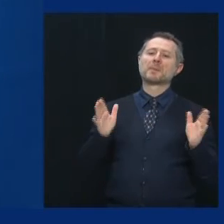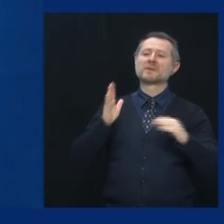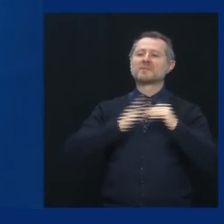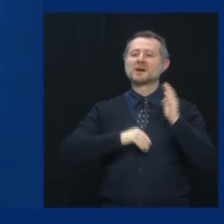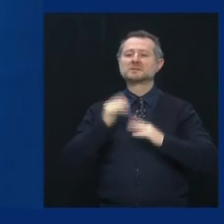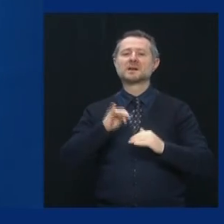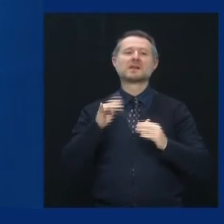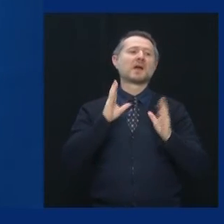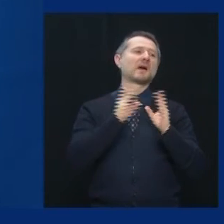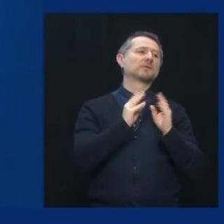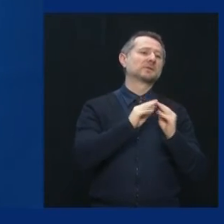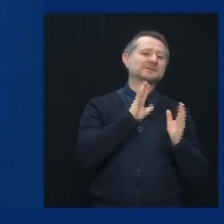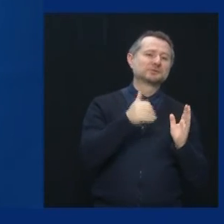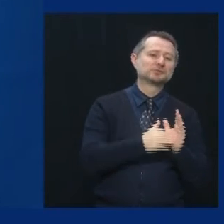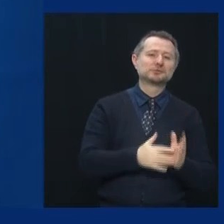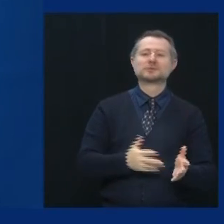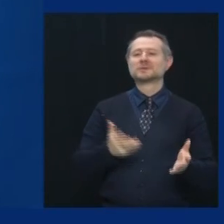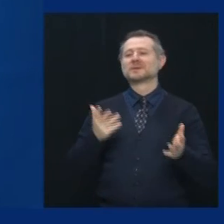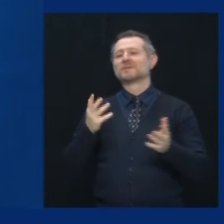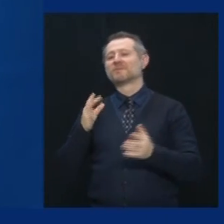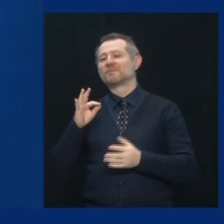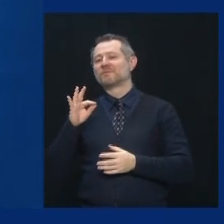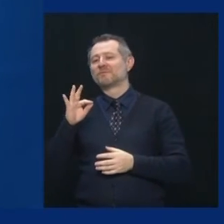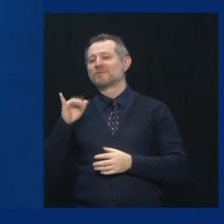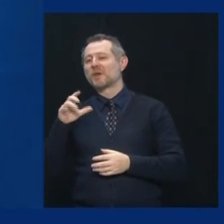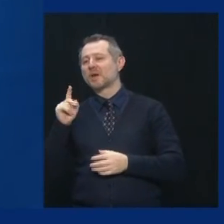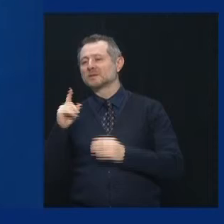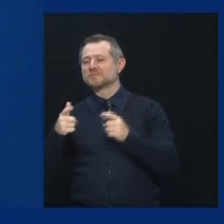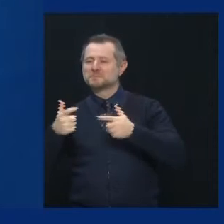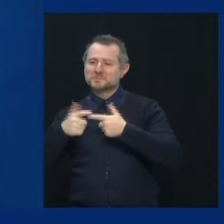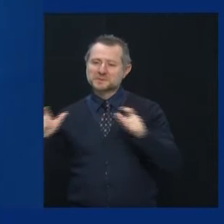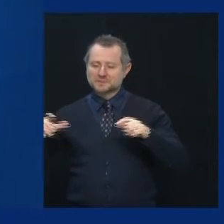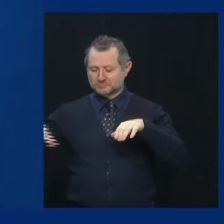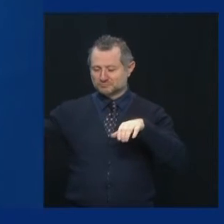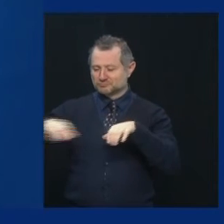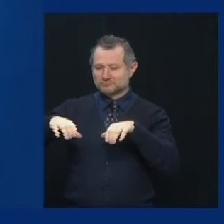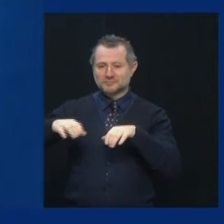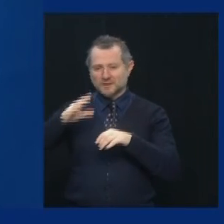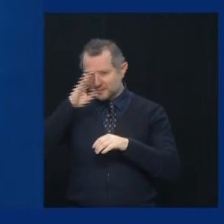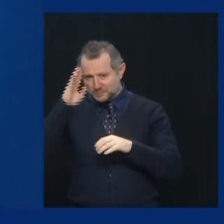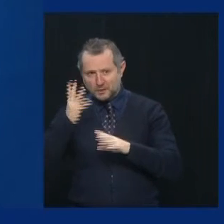DISTRIBUTION. WE'RE GOING TO BE USING PUBLIC